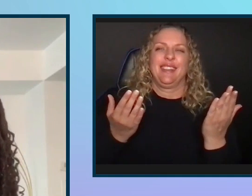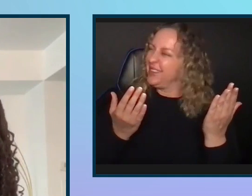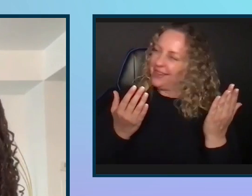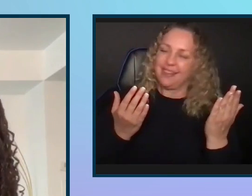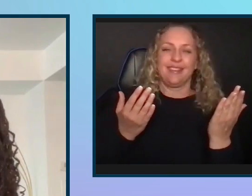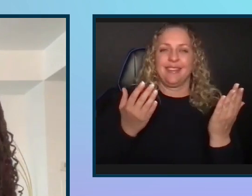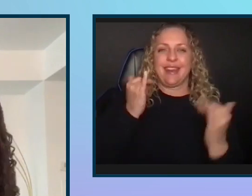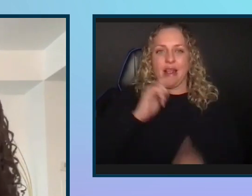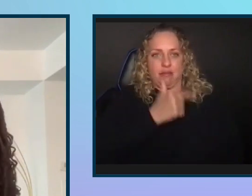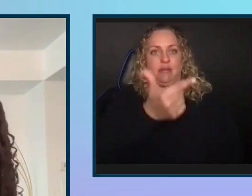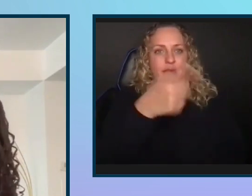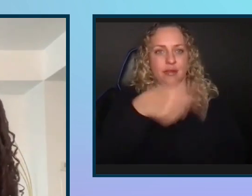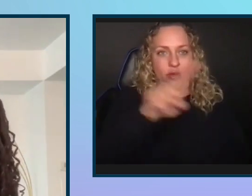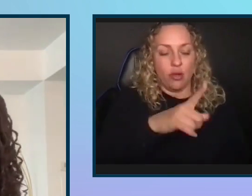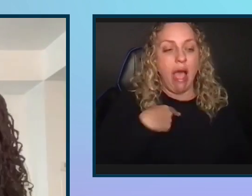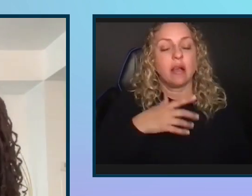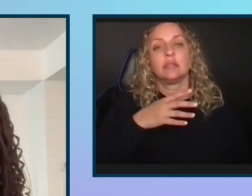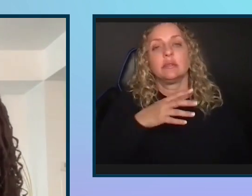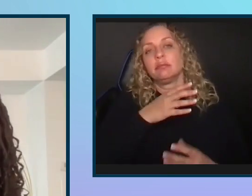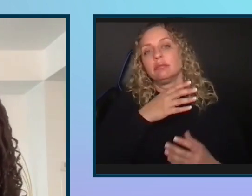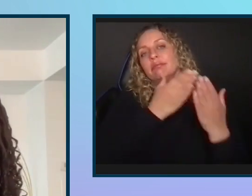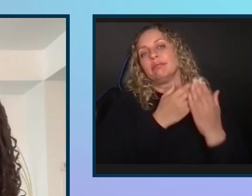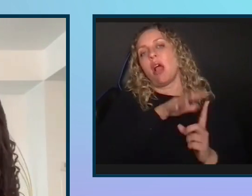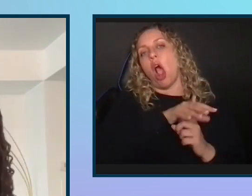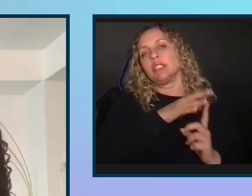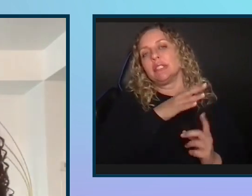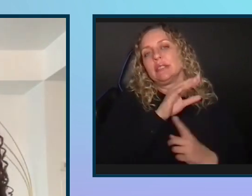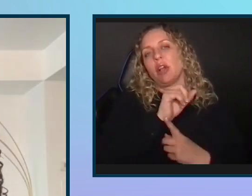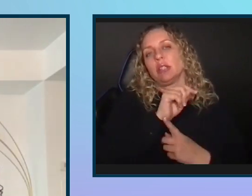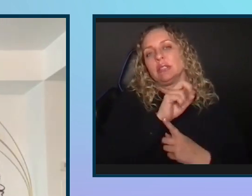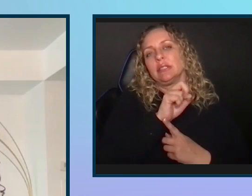I'm sure there are some content folks or other people who use software like this. If you have any examples of software